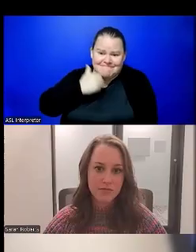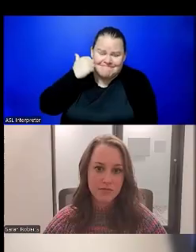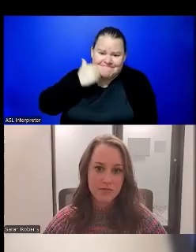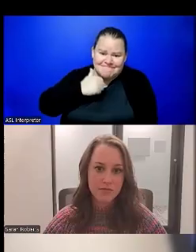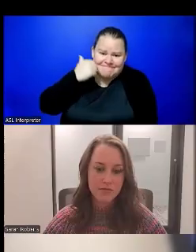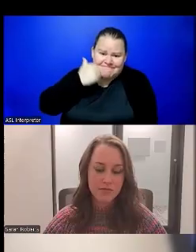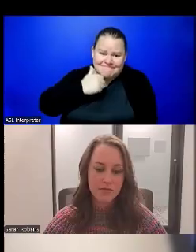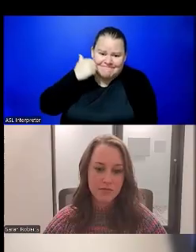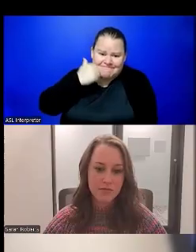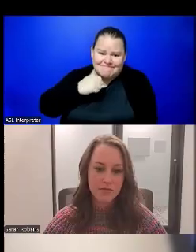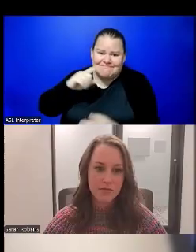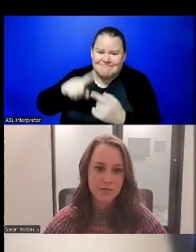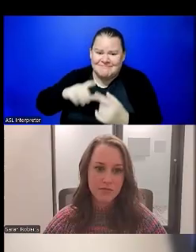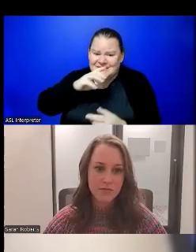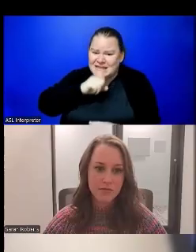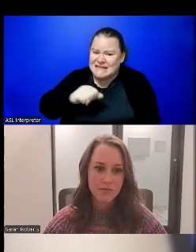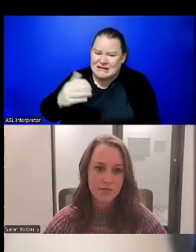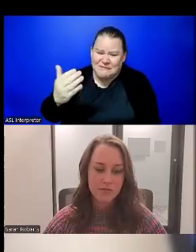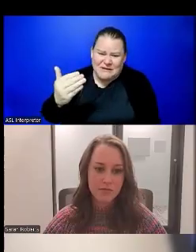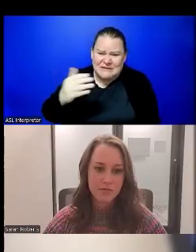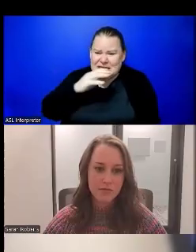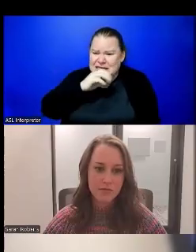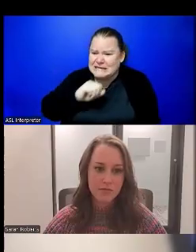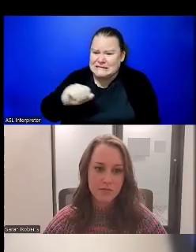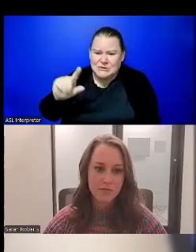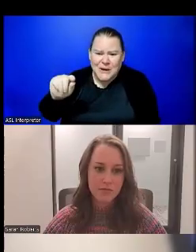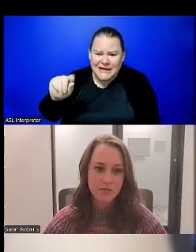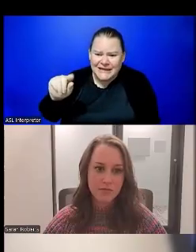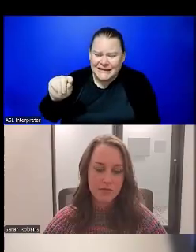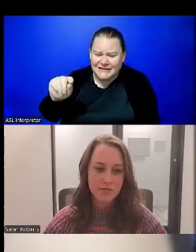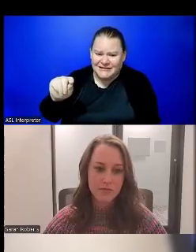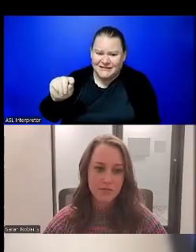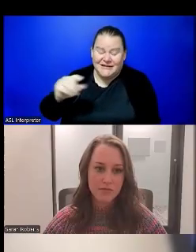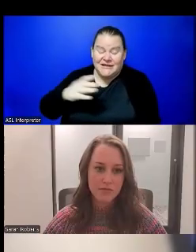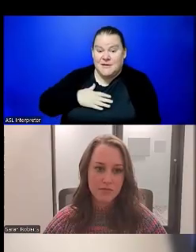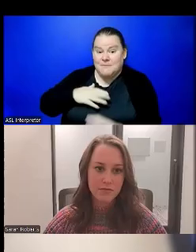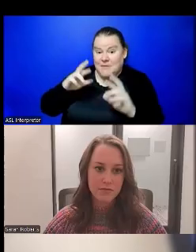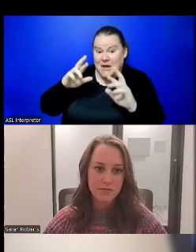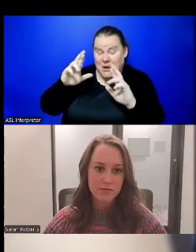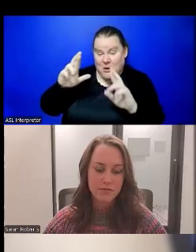they're 15 years old, 20 years old. My hope is, even as adults,